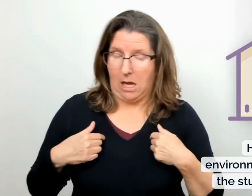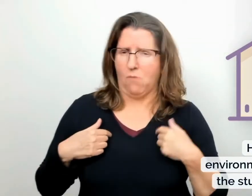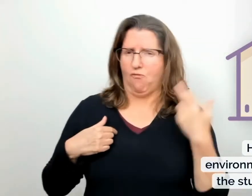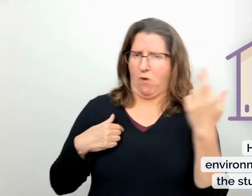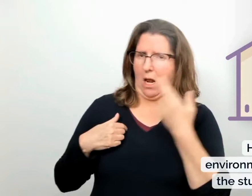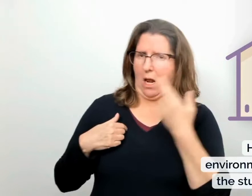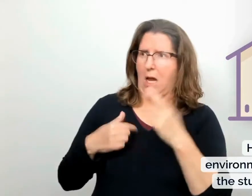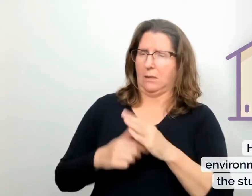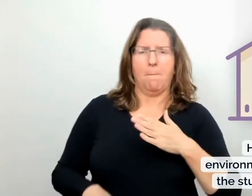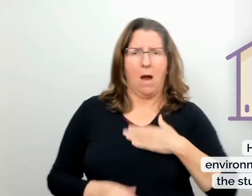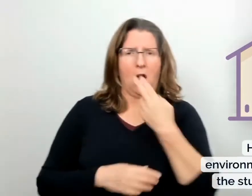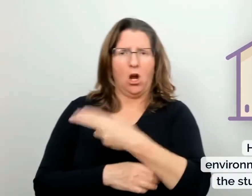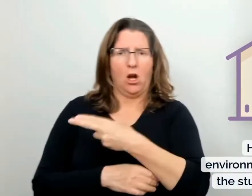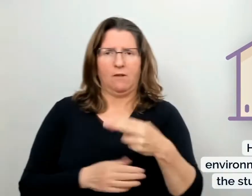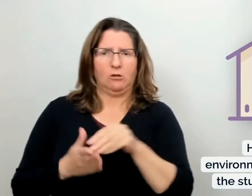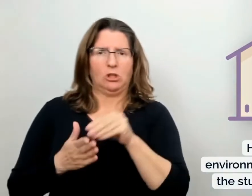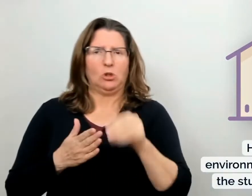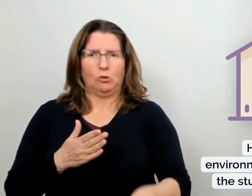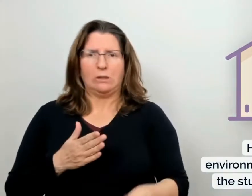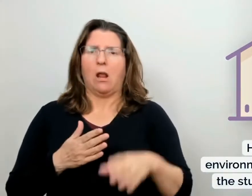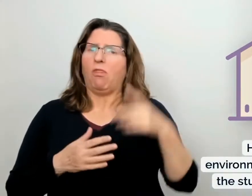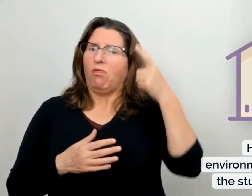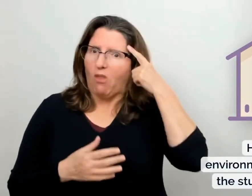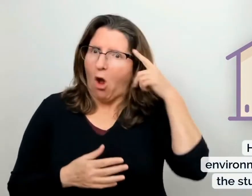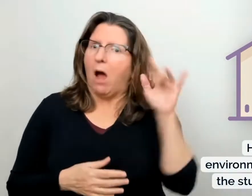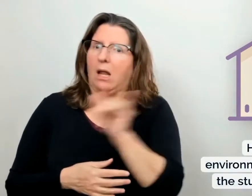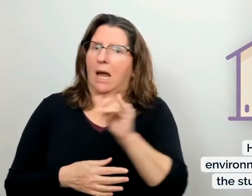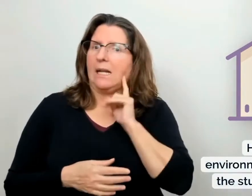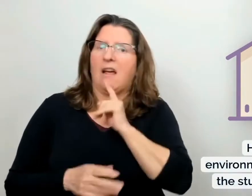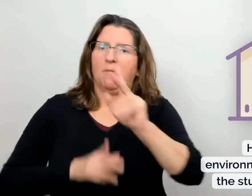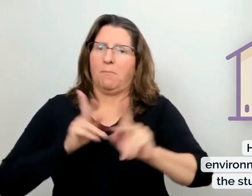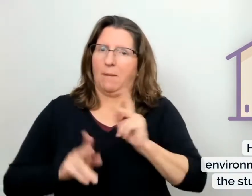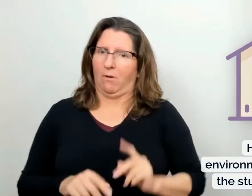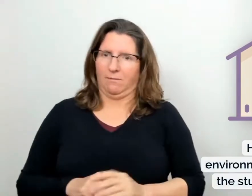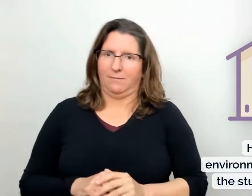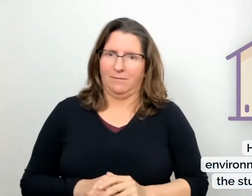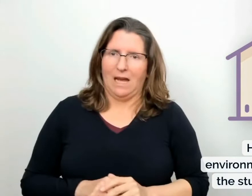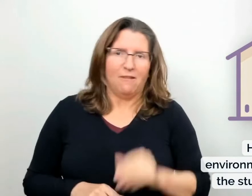I realized that my hard of hearing students THOUGHT like deaf people.